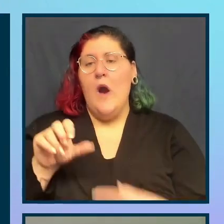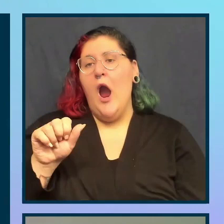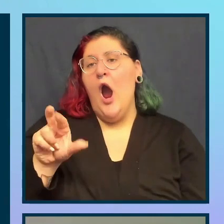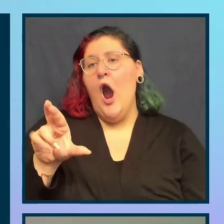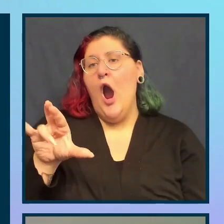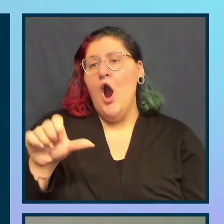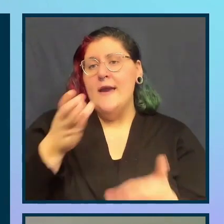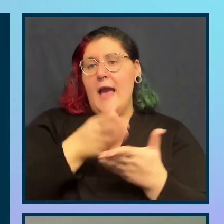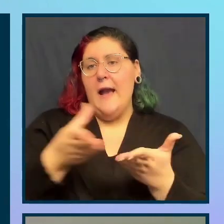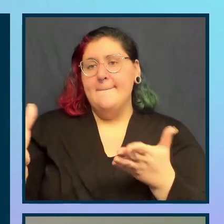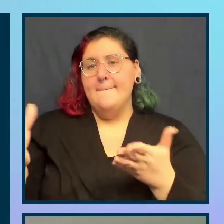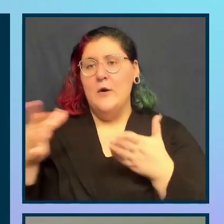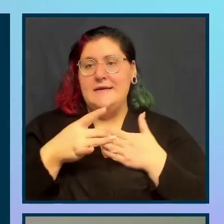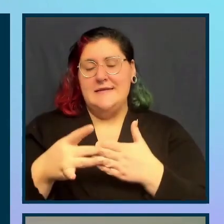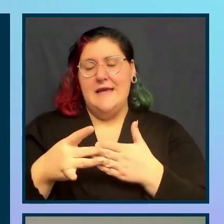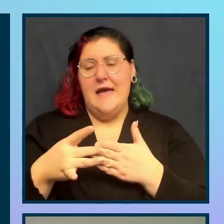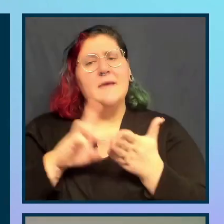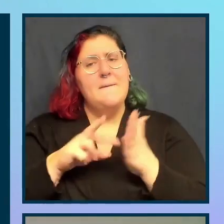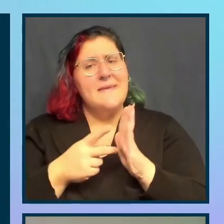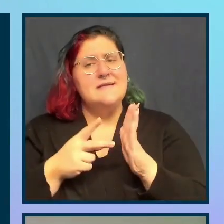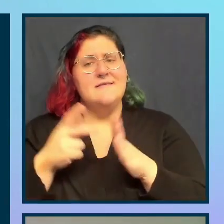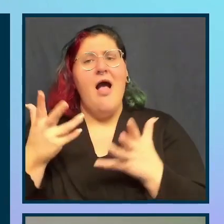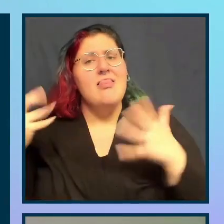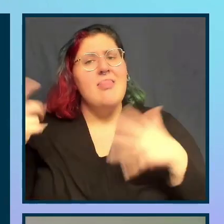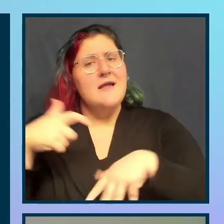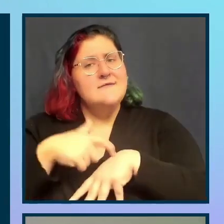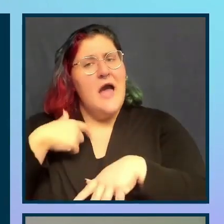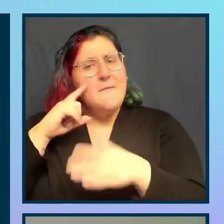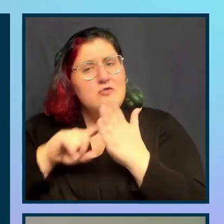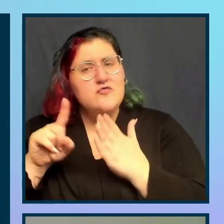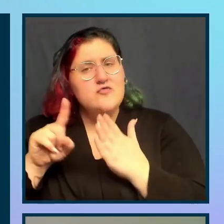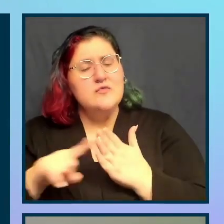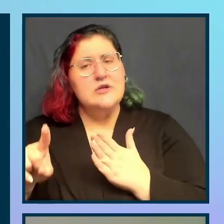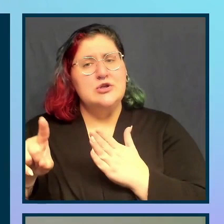and working on defining new ones. And I also work with a lot of people who take this stuff I write and build